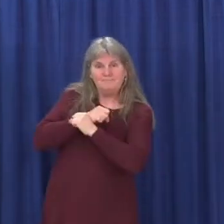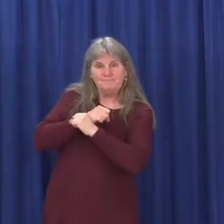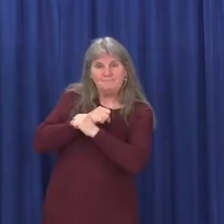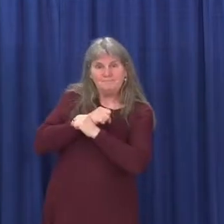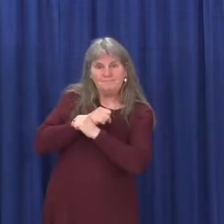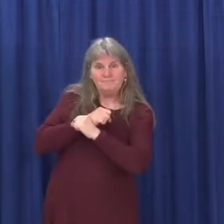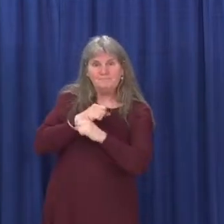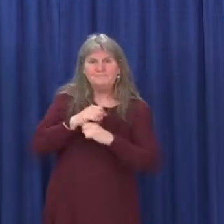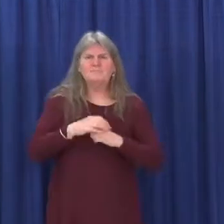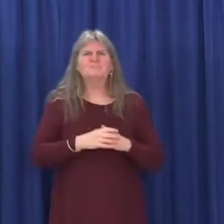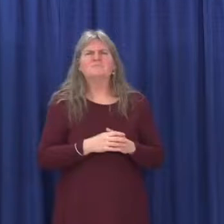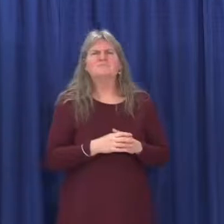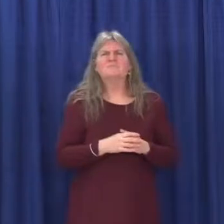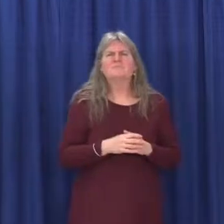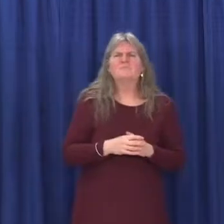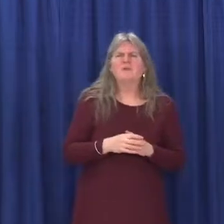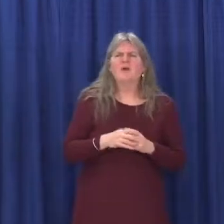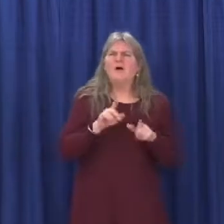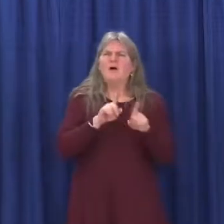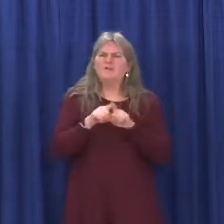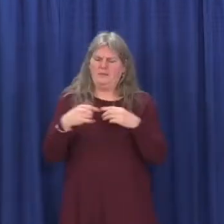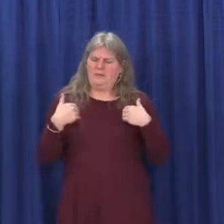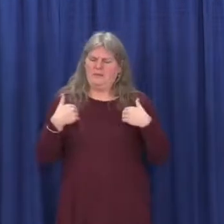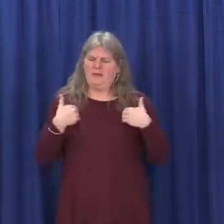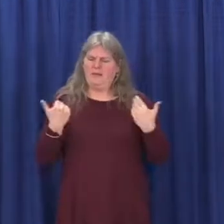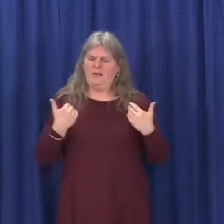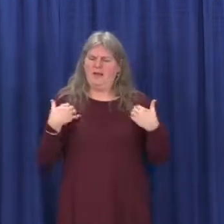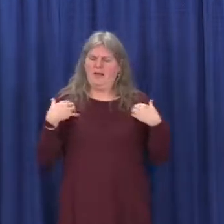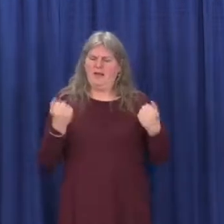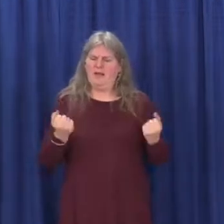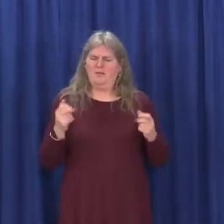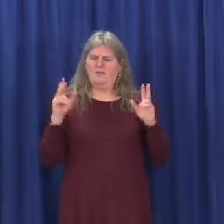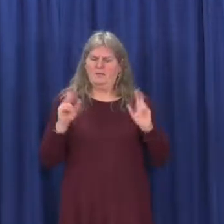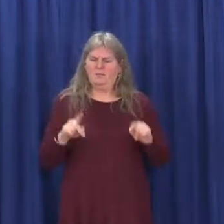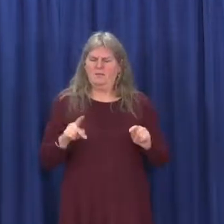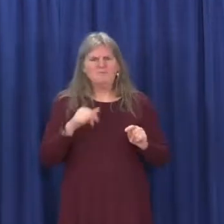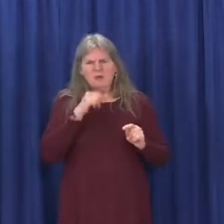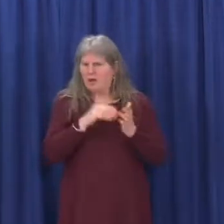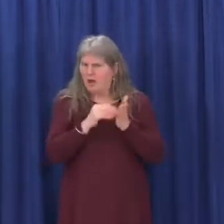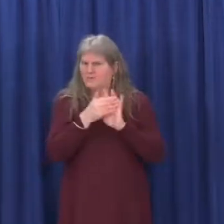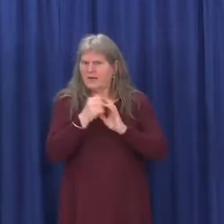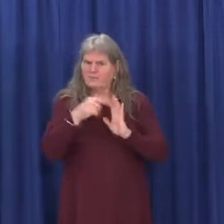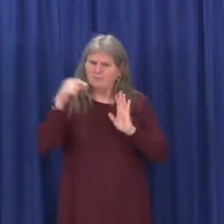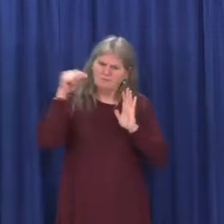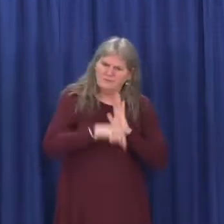although it's unusual for a young healthy person to get severely ill, it means that your illness will